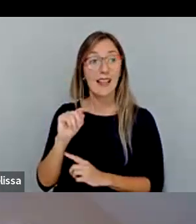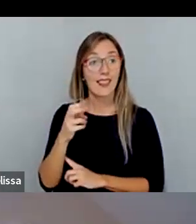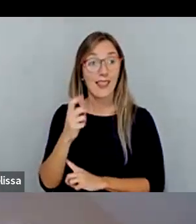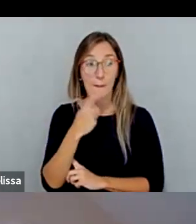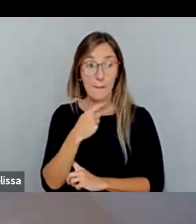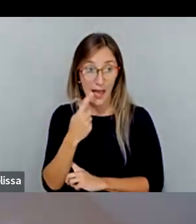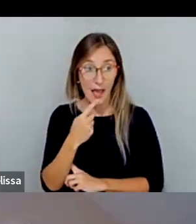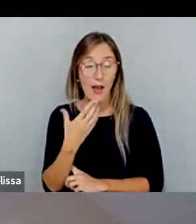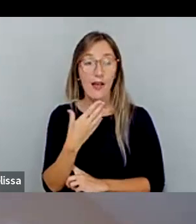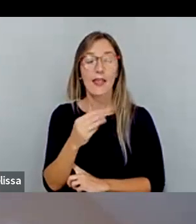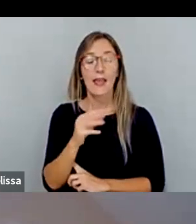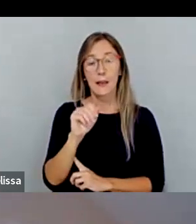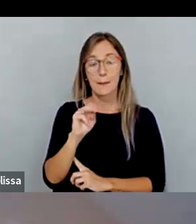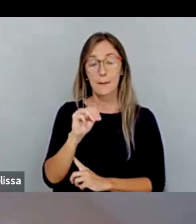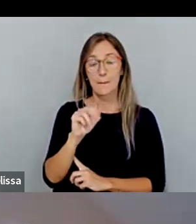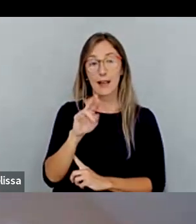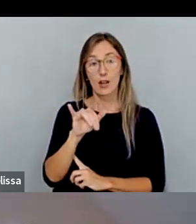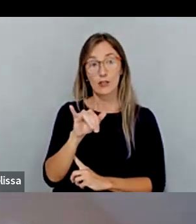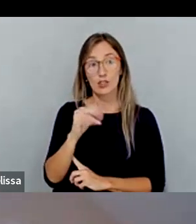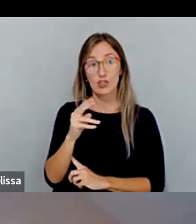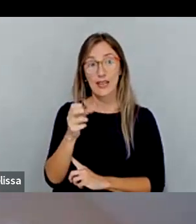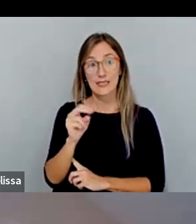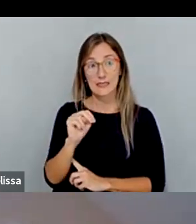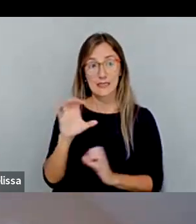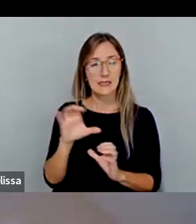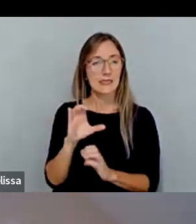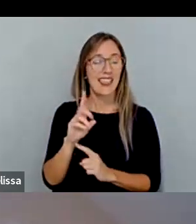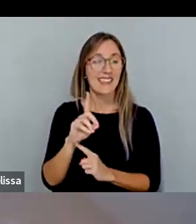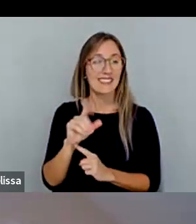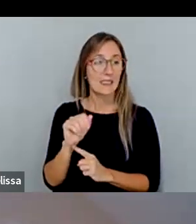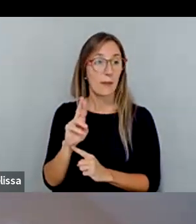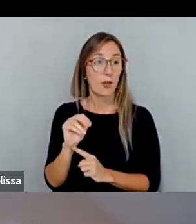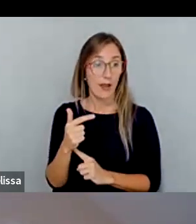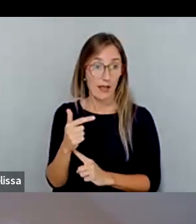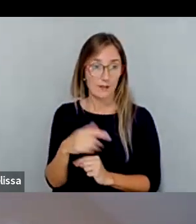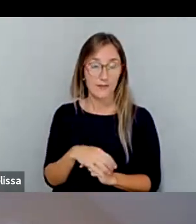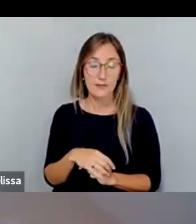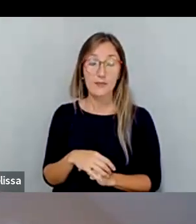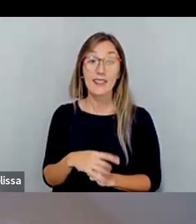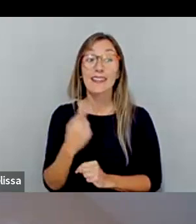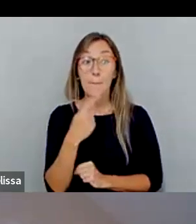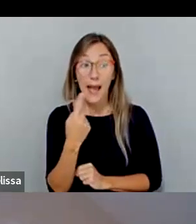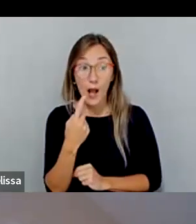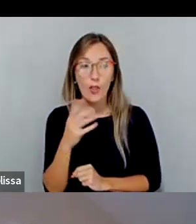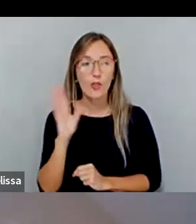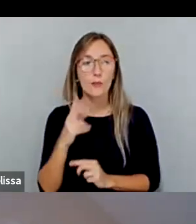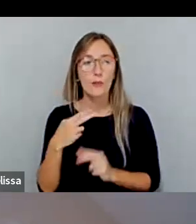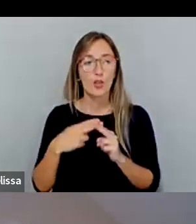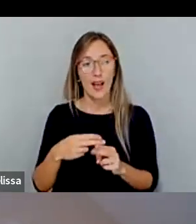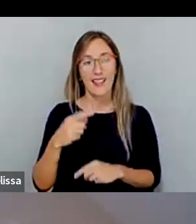They have some great info.